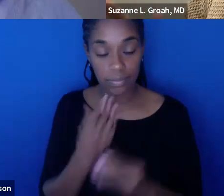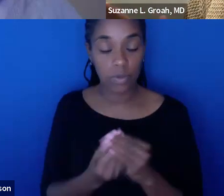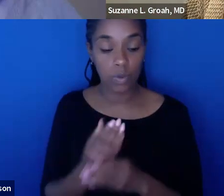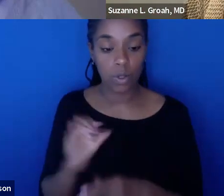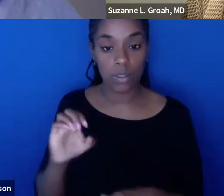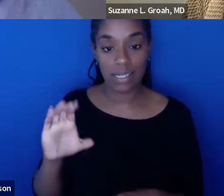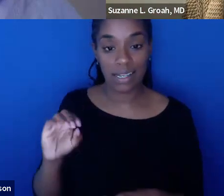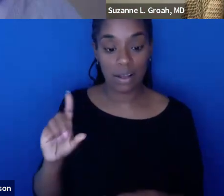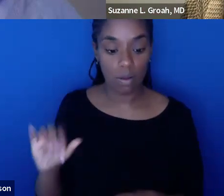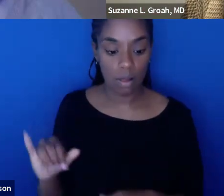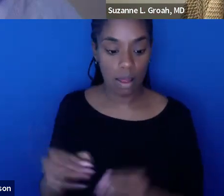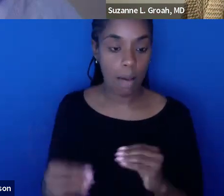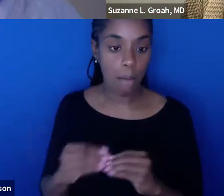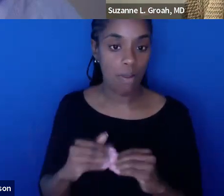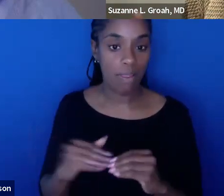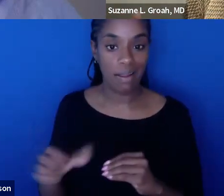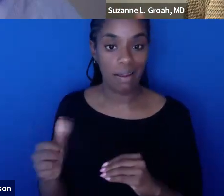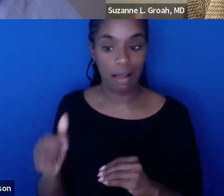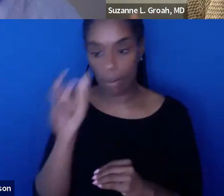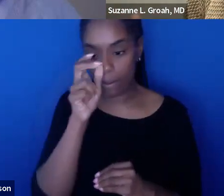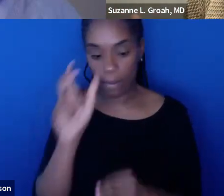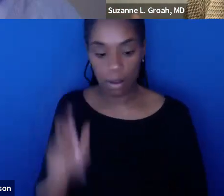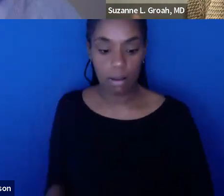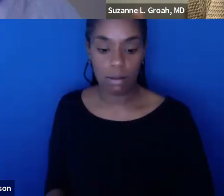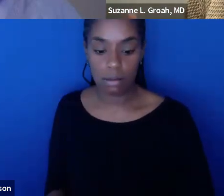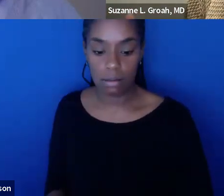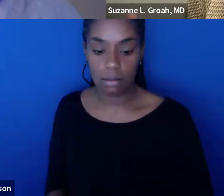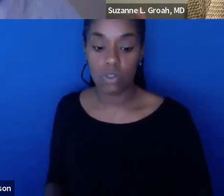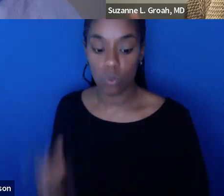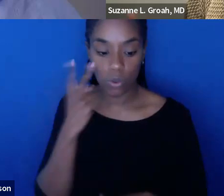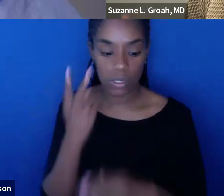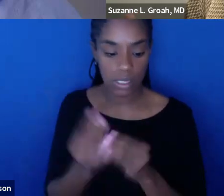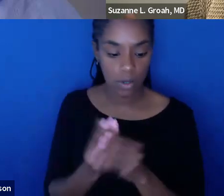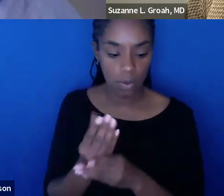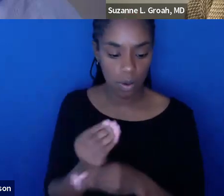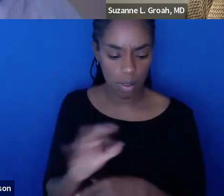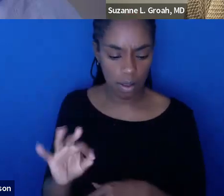way more than any other bug. So we're going to get growth of E. coli on the urine culture.